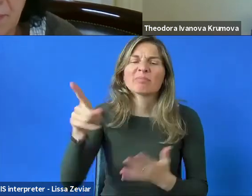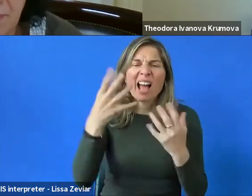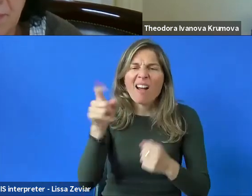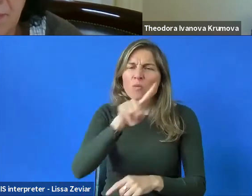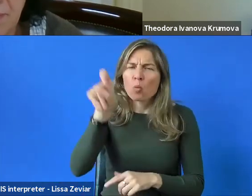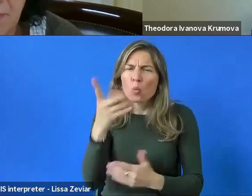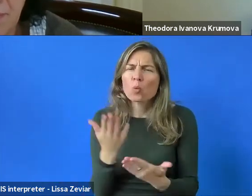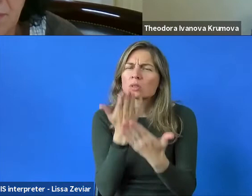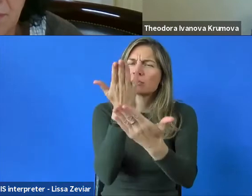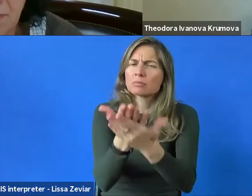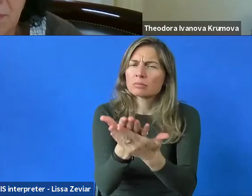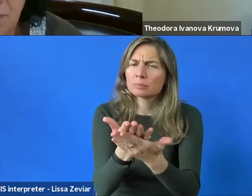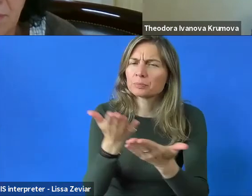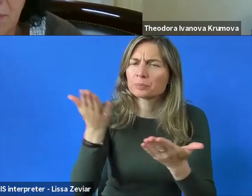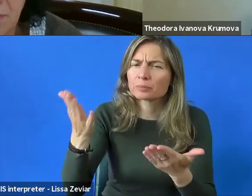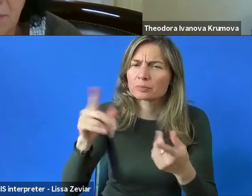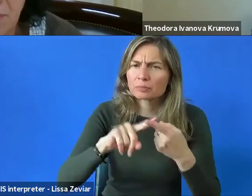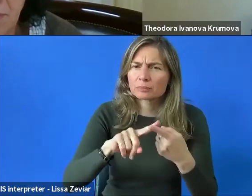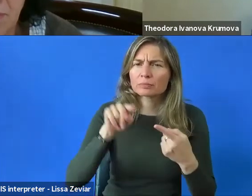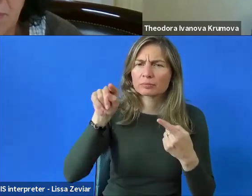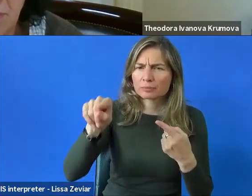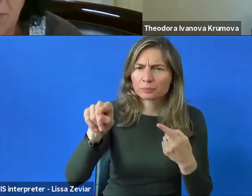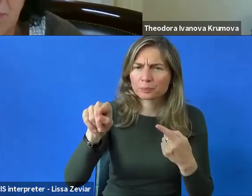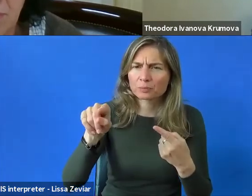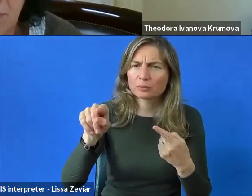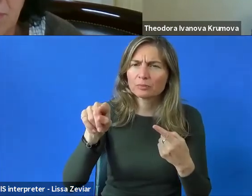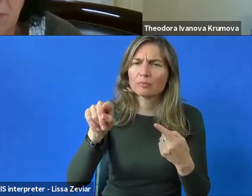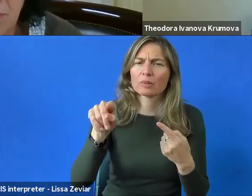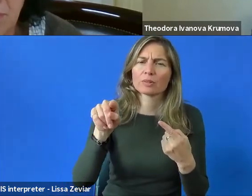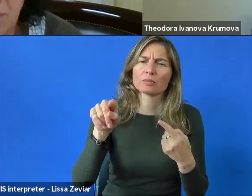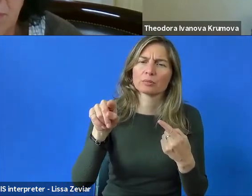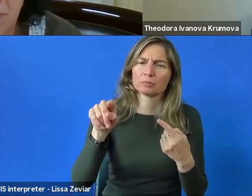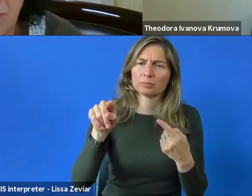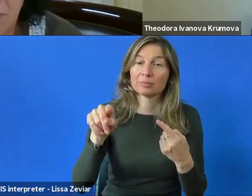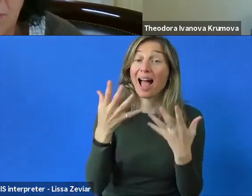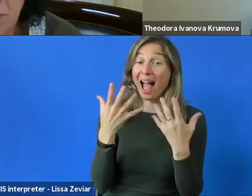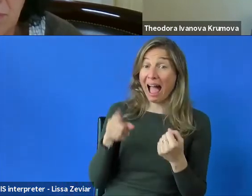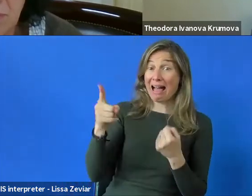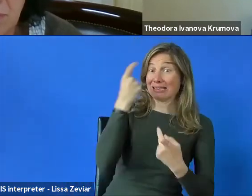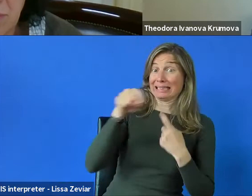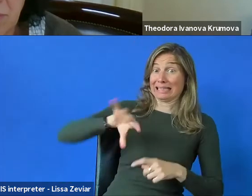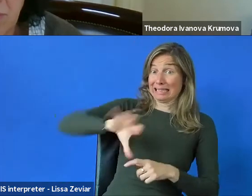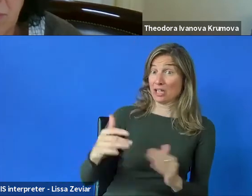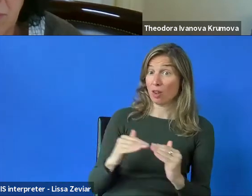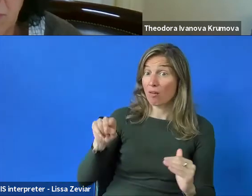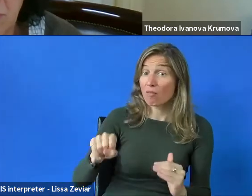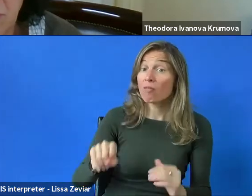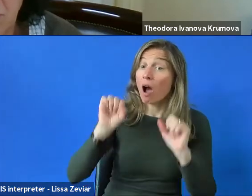what is the role of the committees for instance, the CRPD committee, in the implementation phase of a decision?